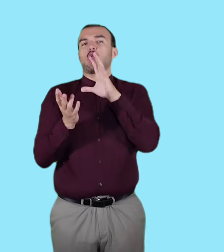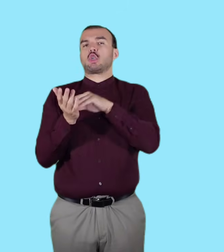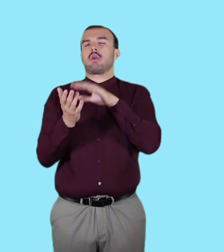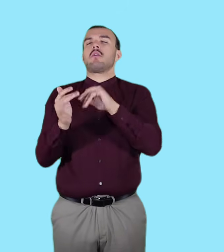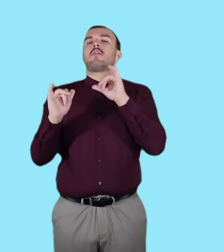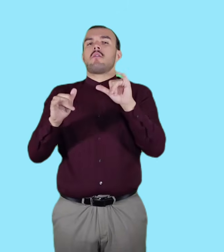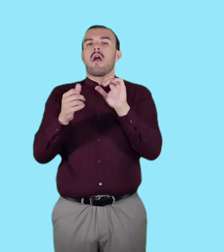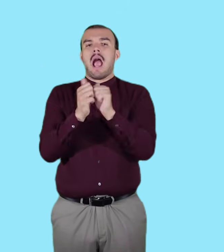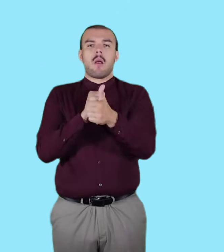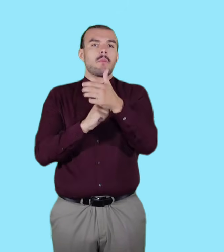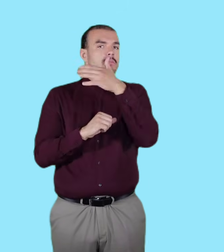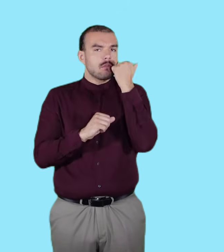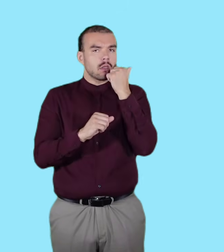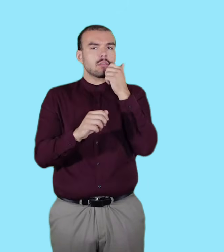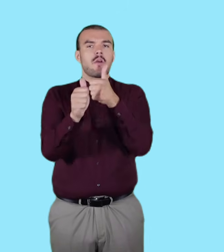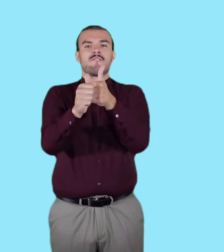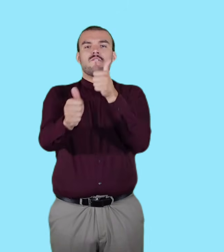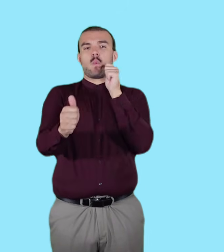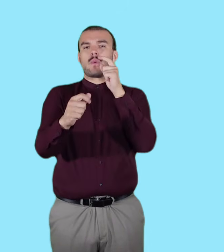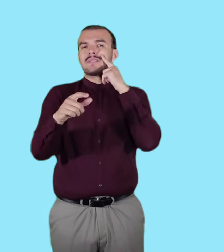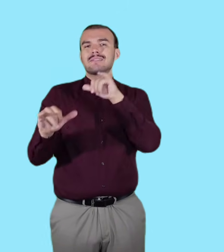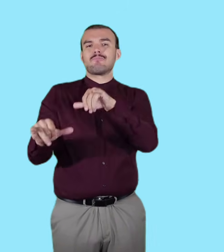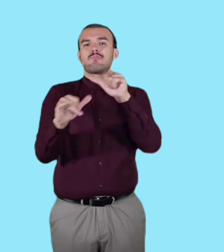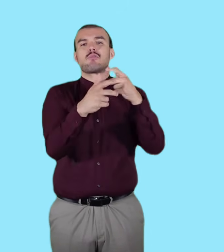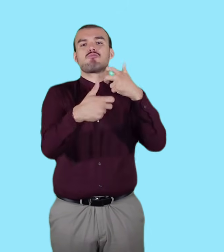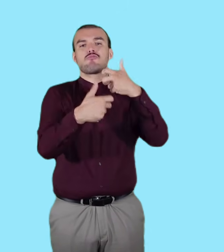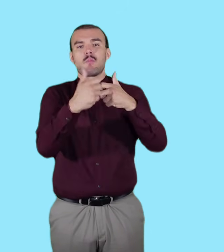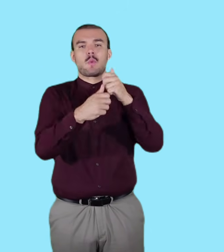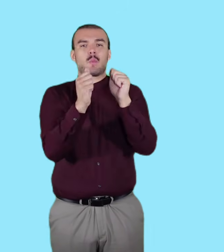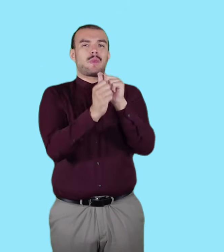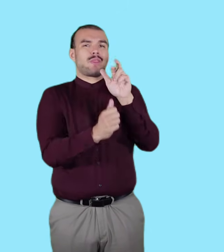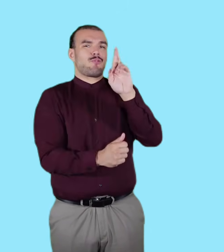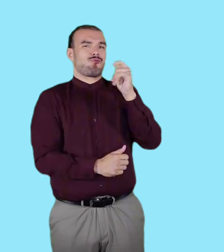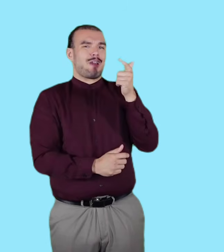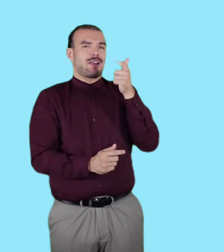how they can avoid similar problems in their regulatory processes.